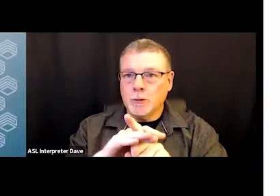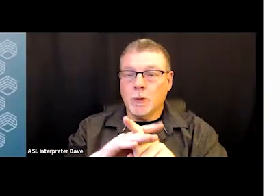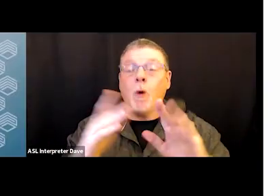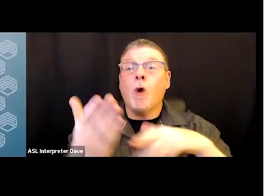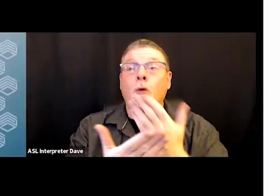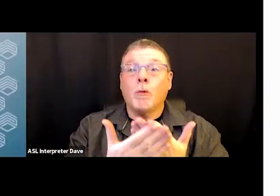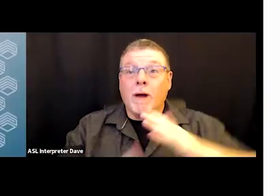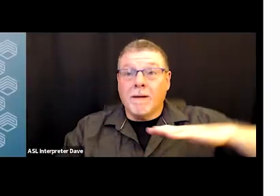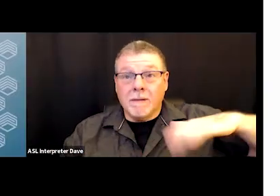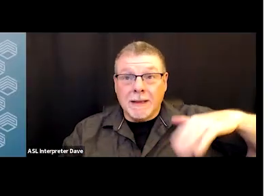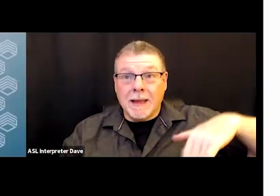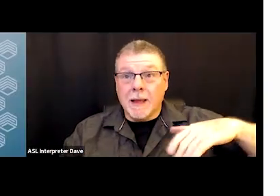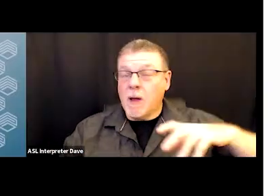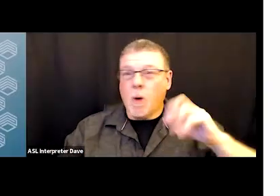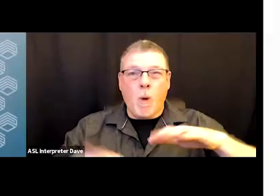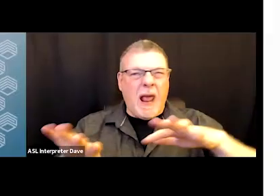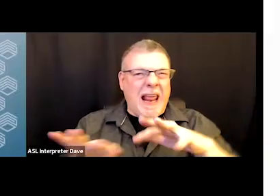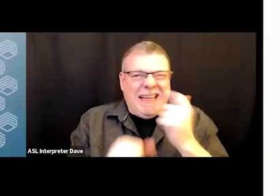or they leave right before the test.